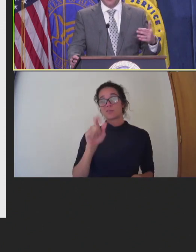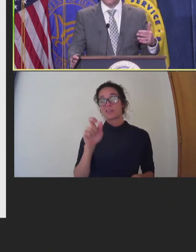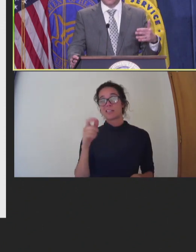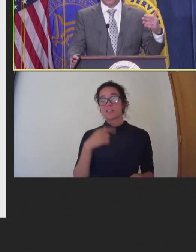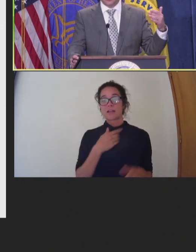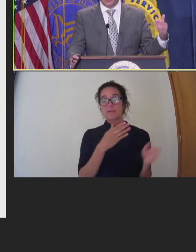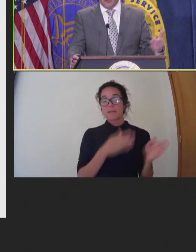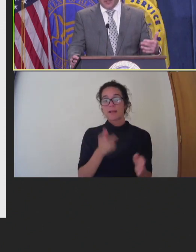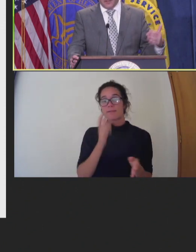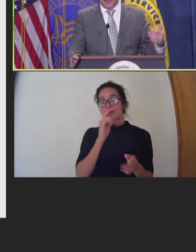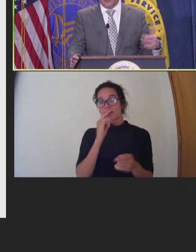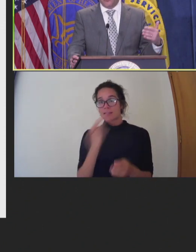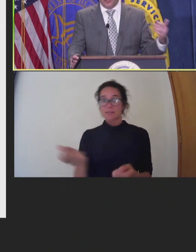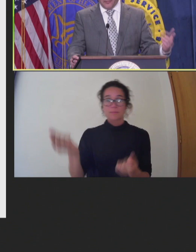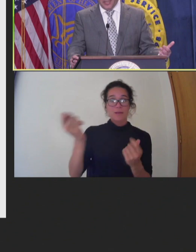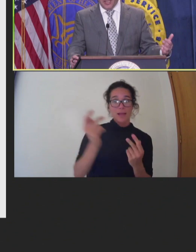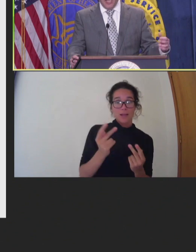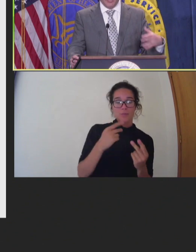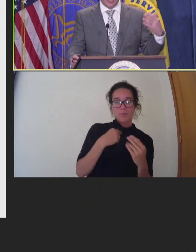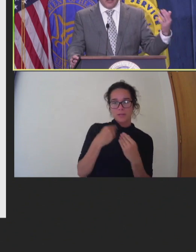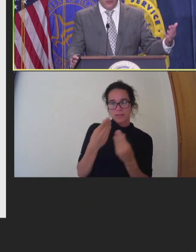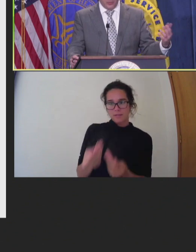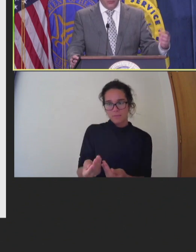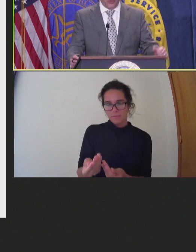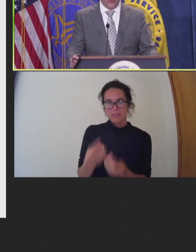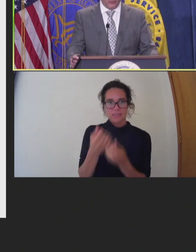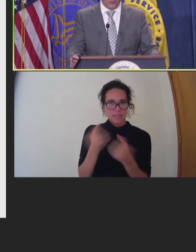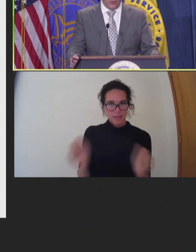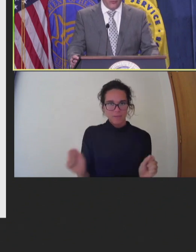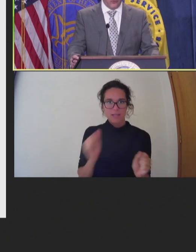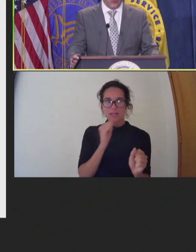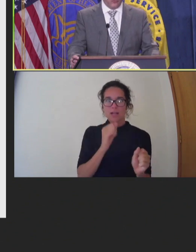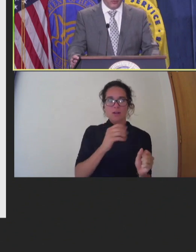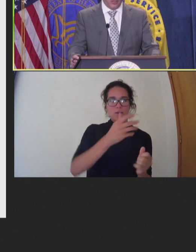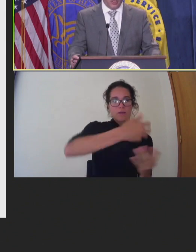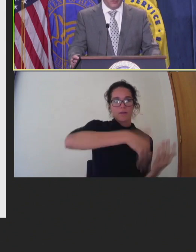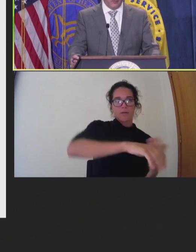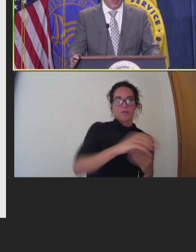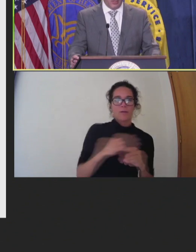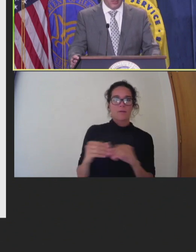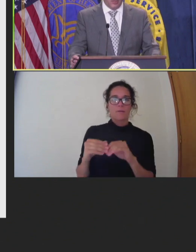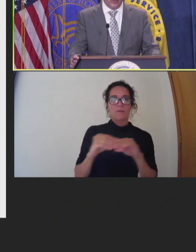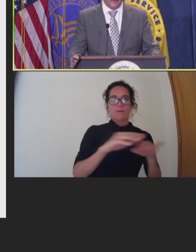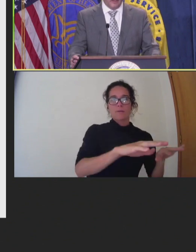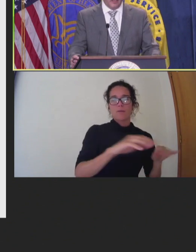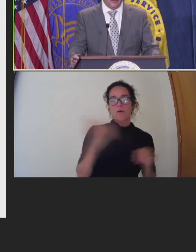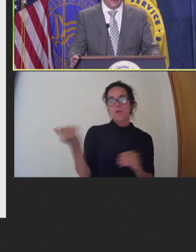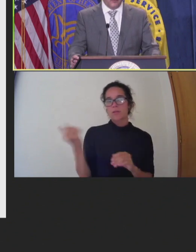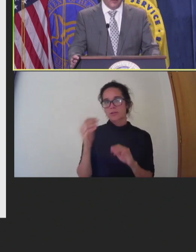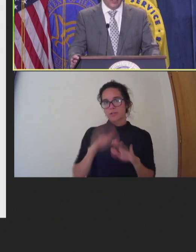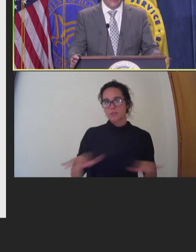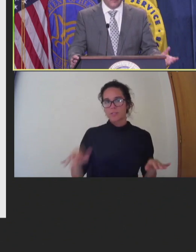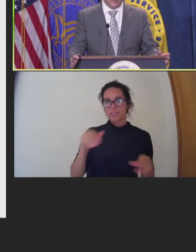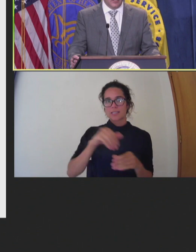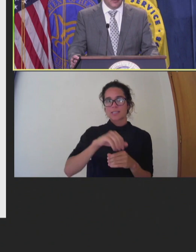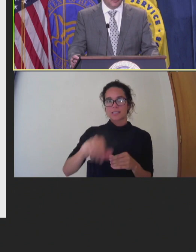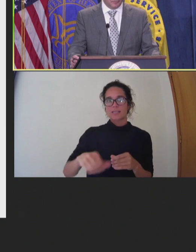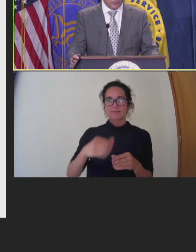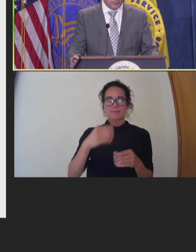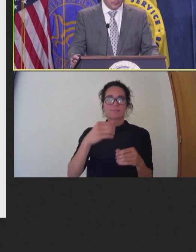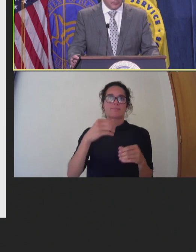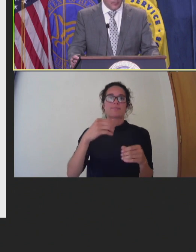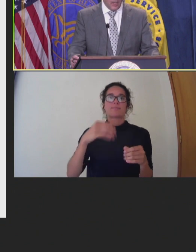so that we could give it to them safely and not expose other children, you know, in the vicinity.